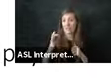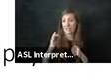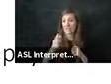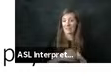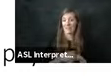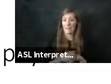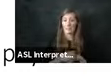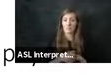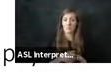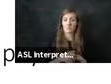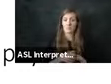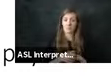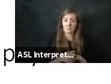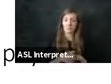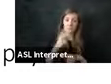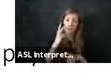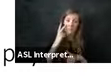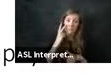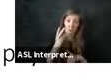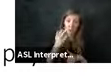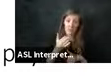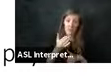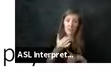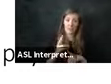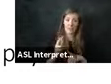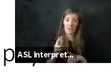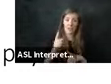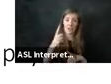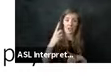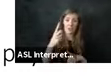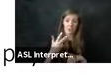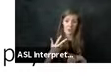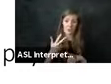But we can see that a third of the cases that we've seen so